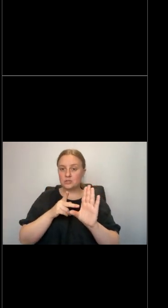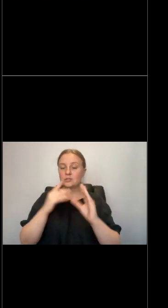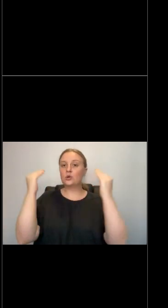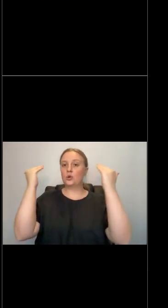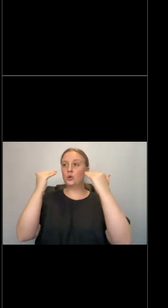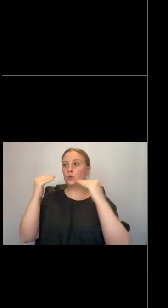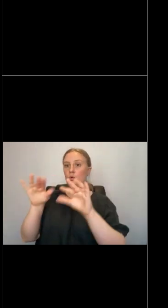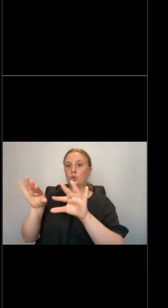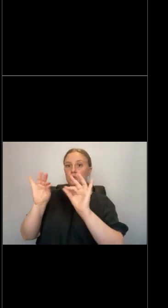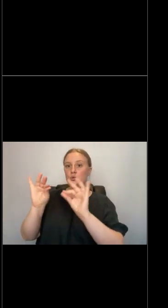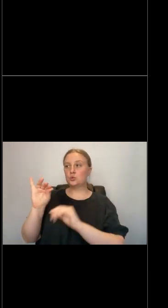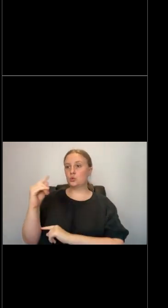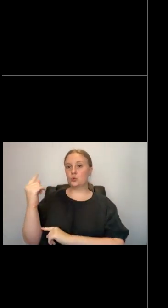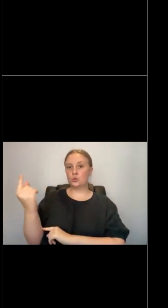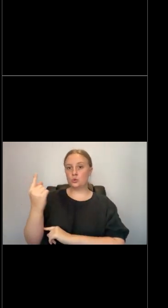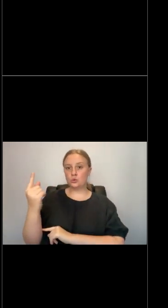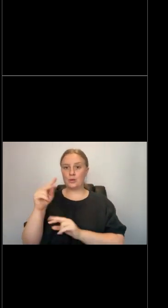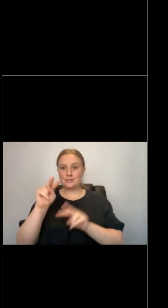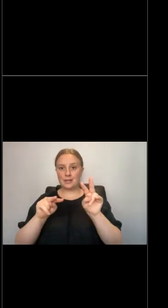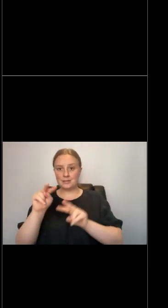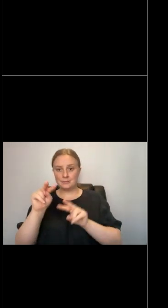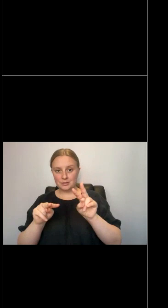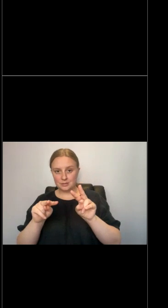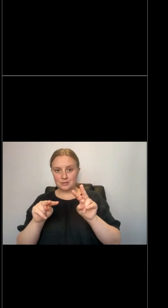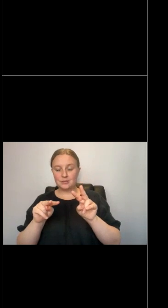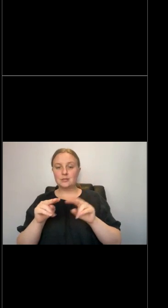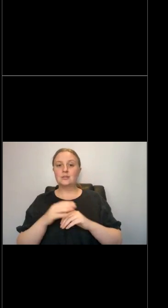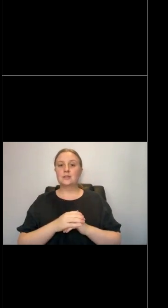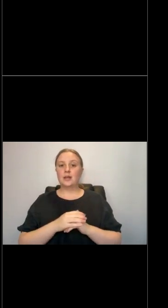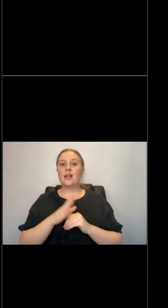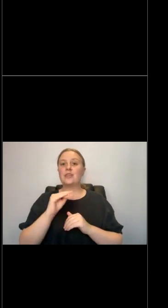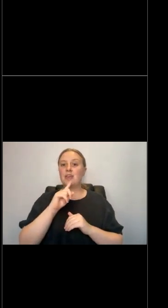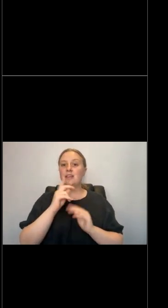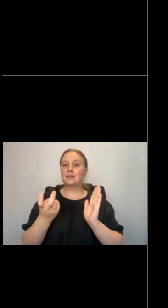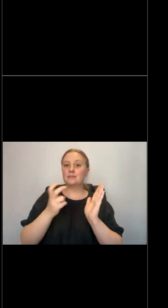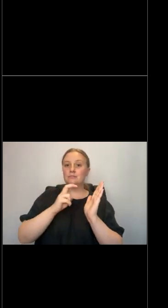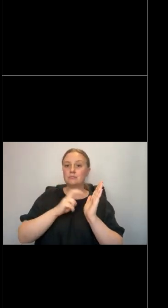in the mental health court and then listed for hearing.